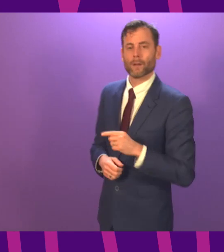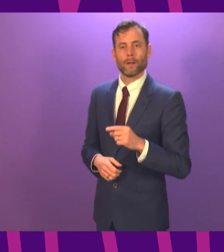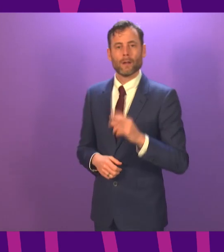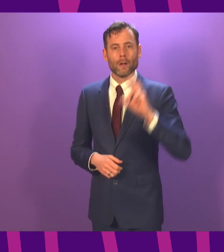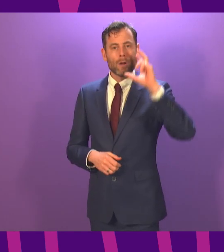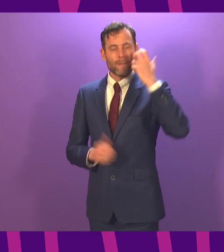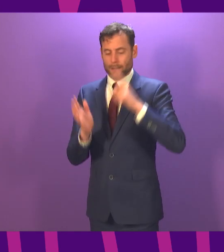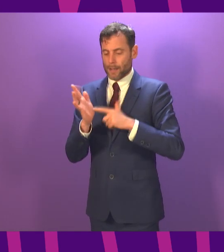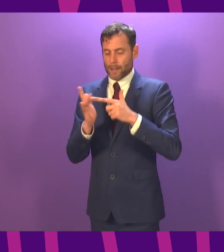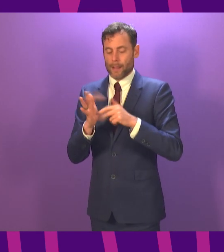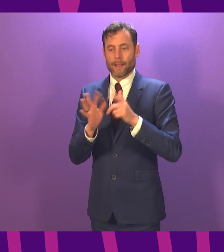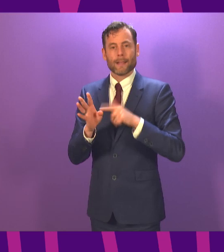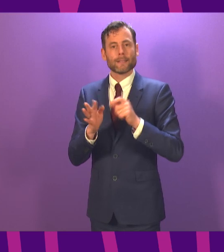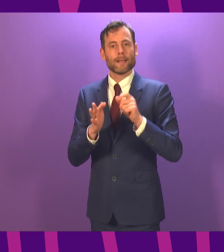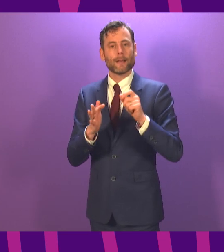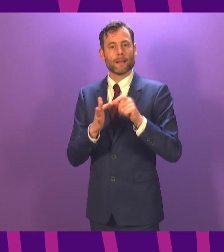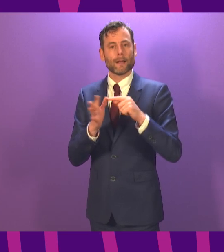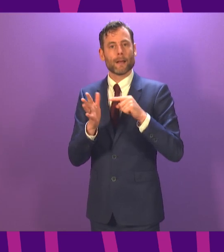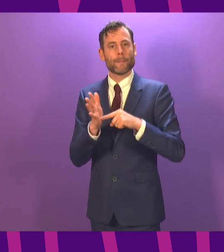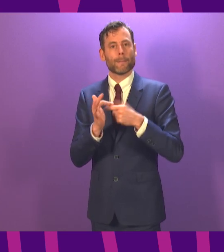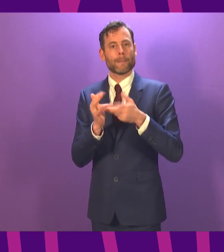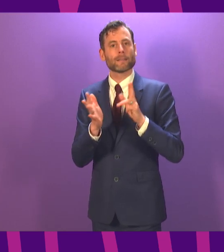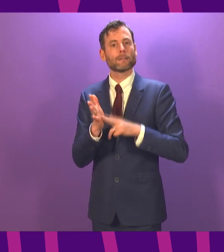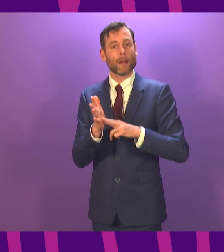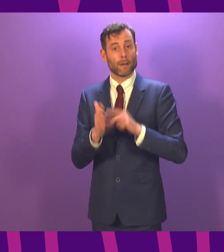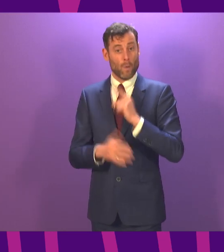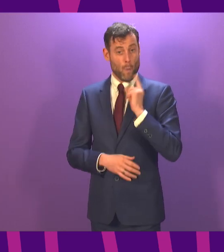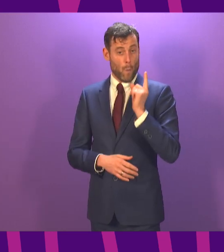from Professor Lindsay Paterson that plans for blended learning might only exacerbate